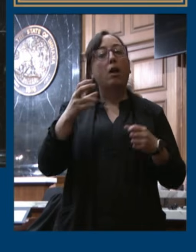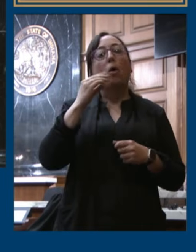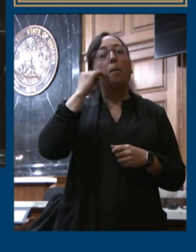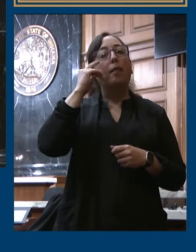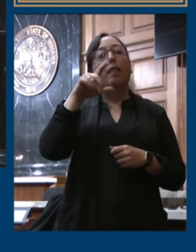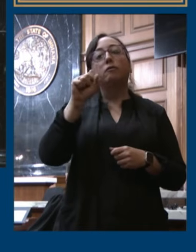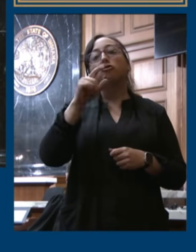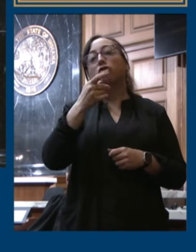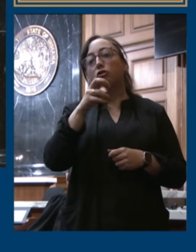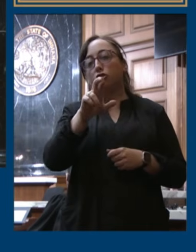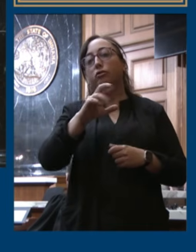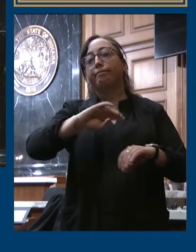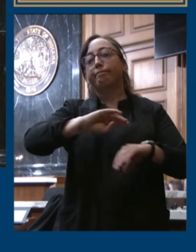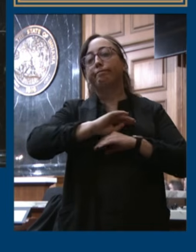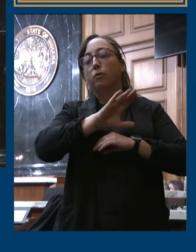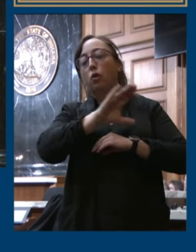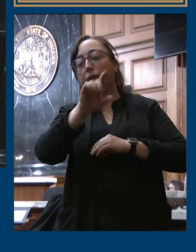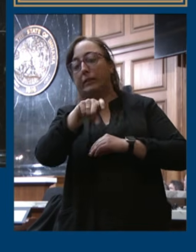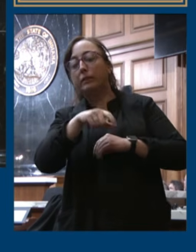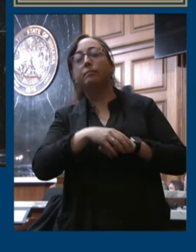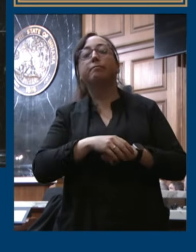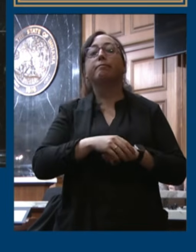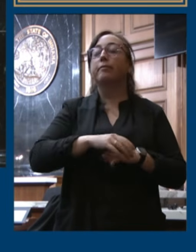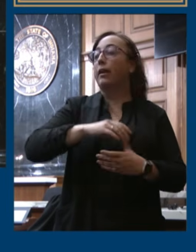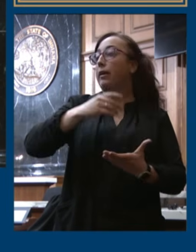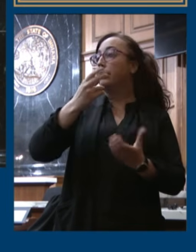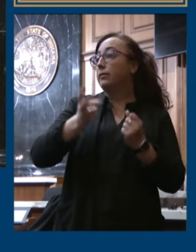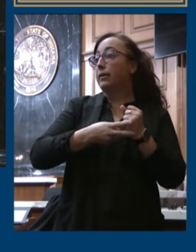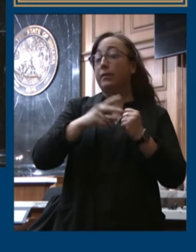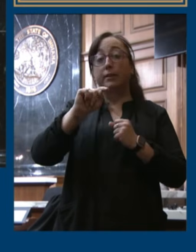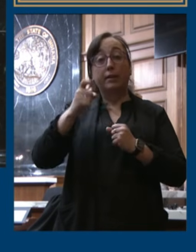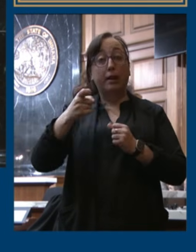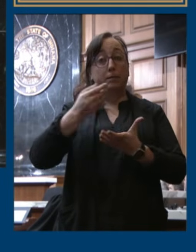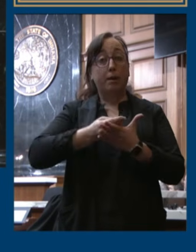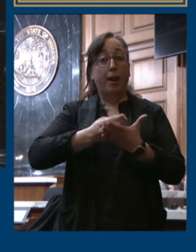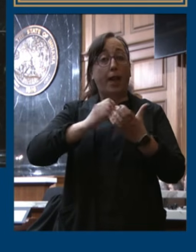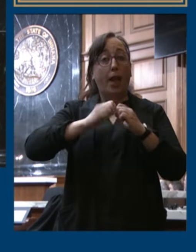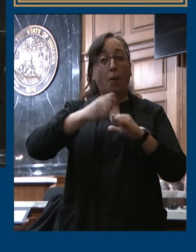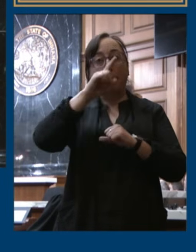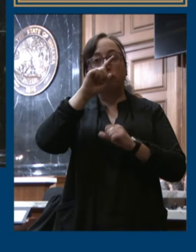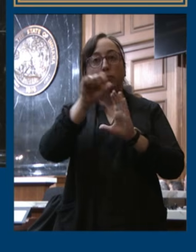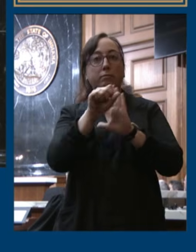HIS EFFORTS HAVE SAVED TAXPAYER MONEY BY ENSURING THAT EXPENSIVE STATE-FUNDED INSTITUTIONS ARE NOT FILLED WITH